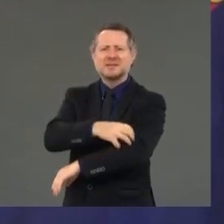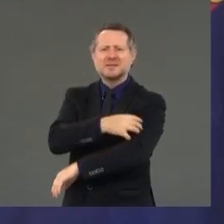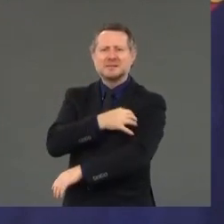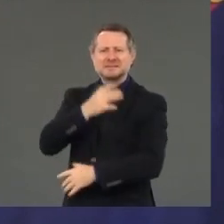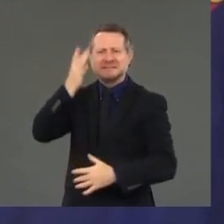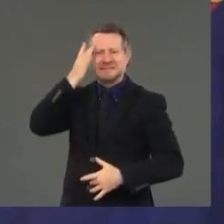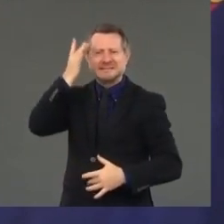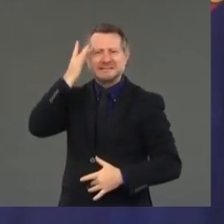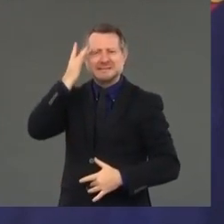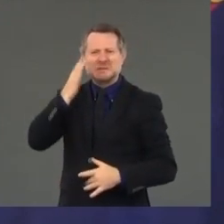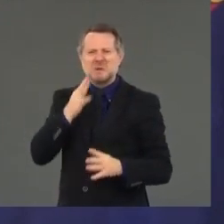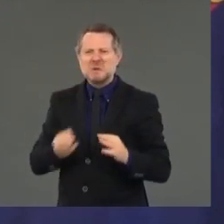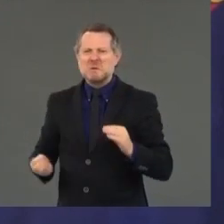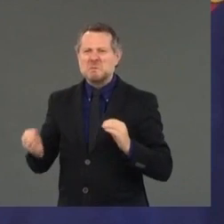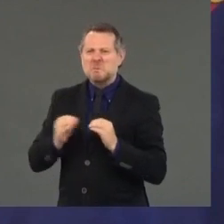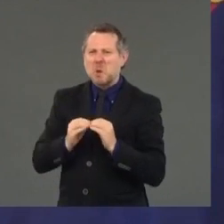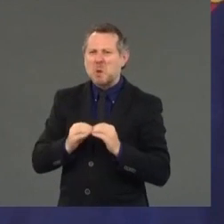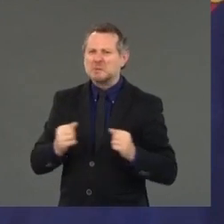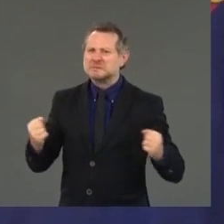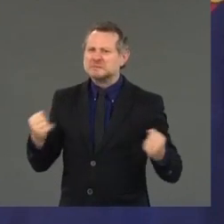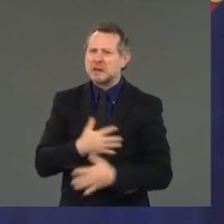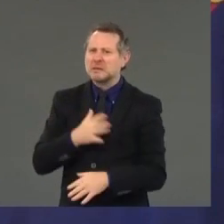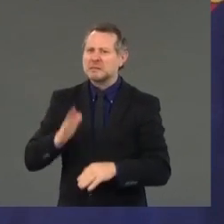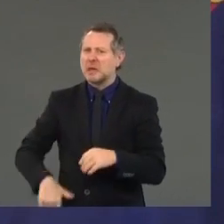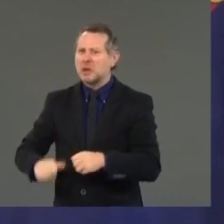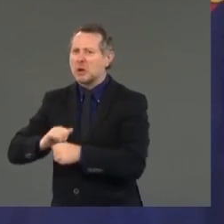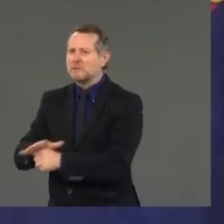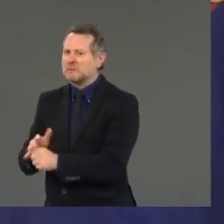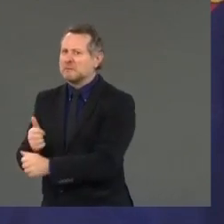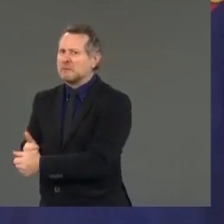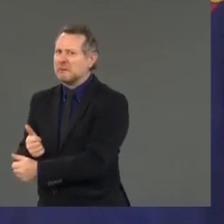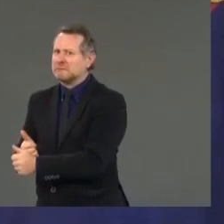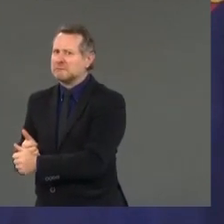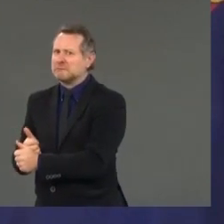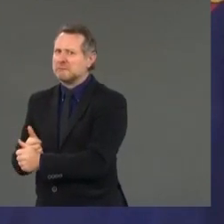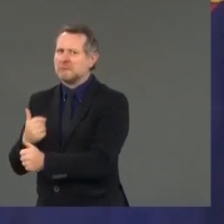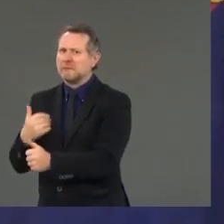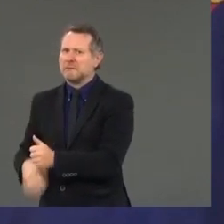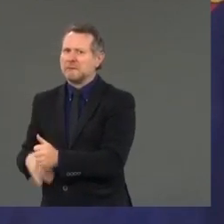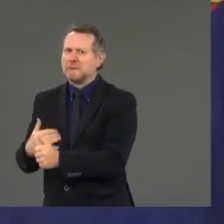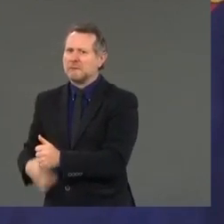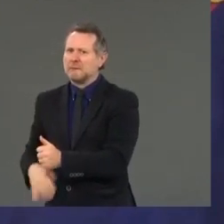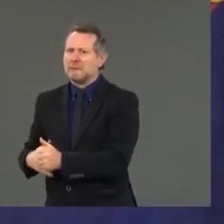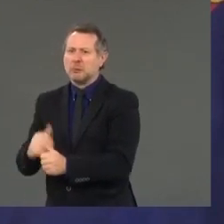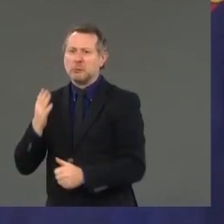THIS INFLAMMATORY SYNDROME IS